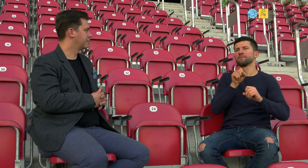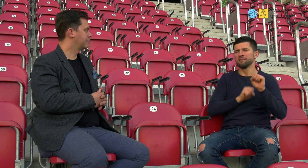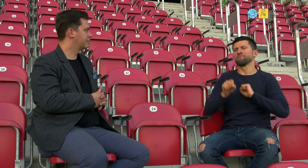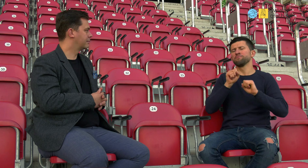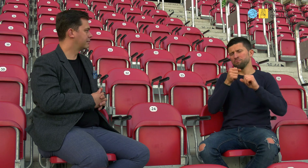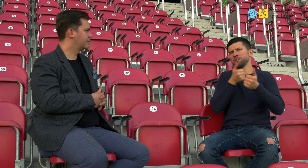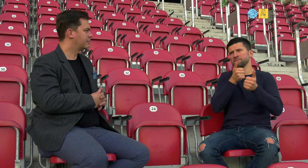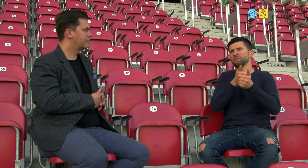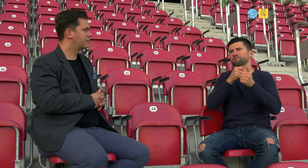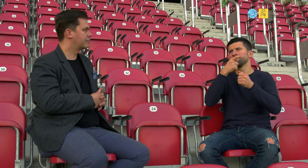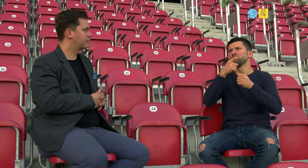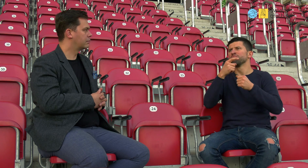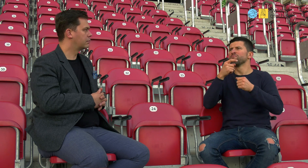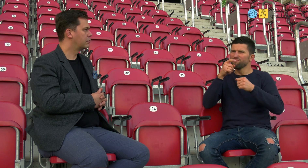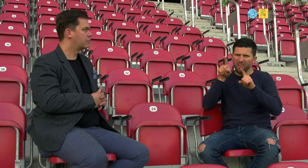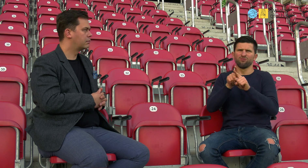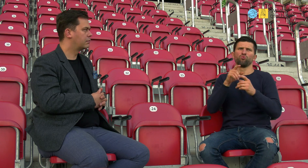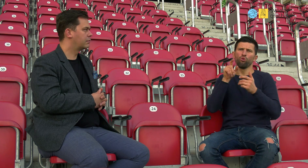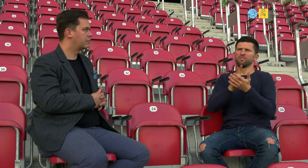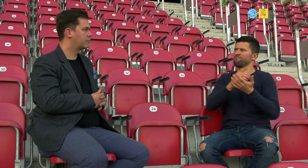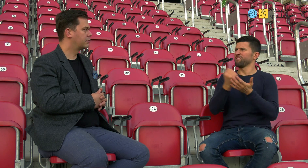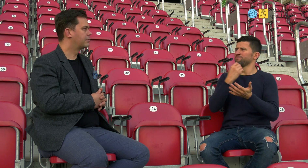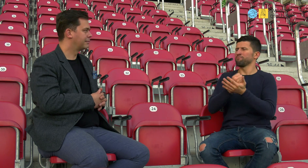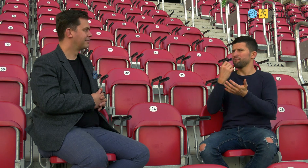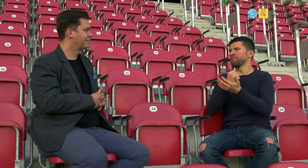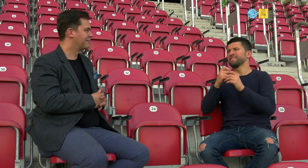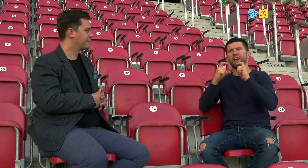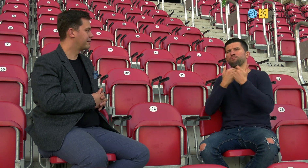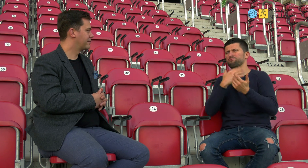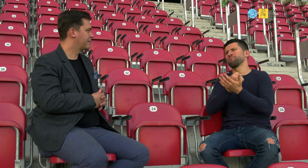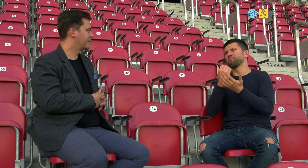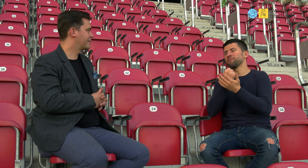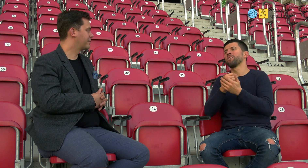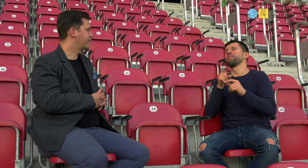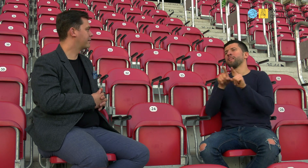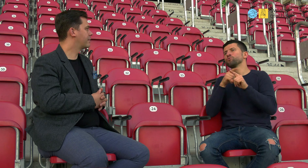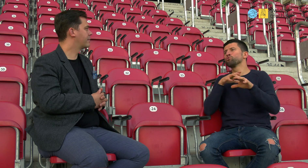I trained, participated in matches, won medals from all over Poland.